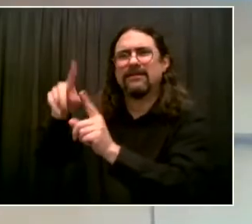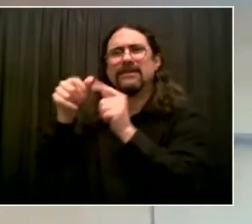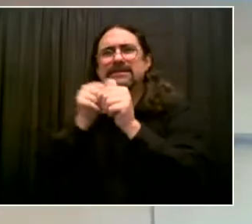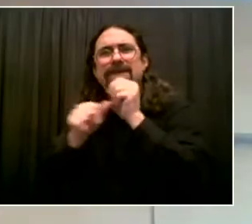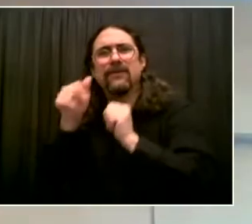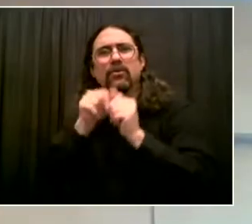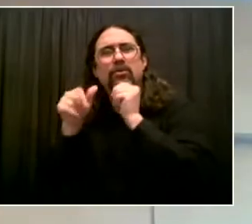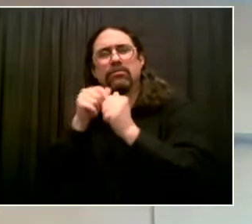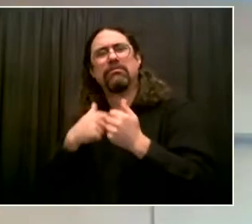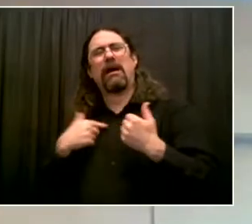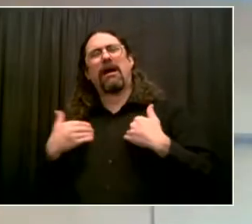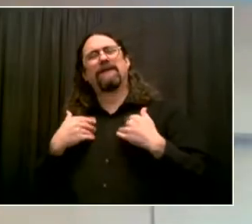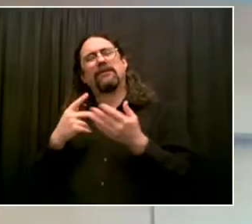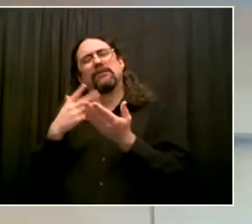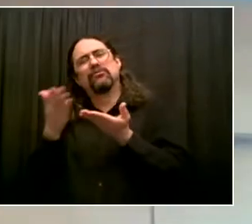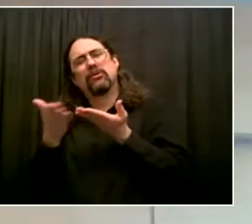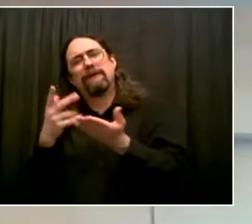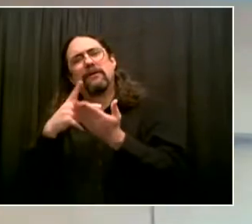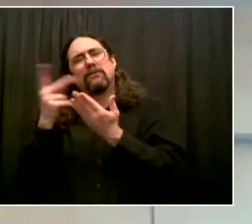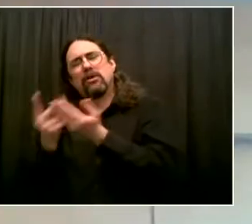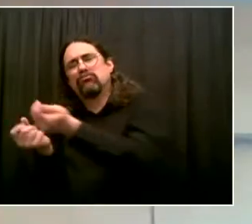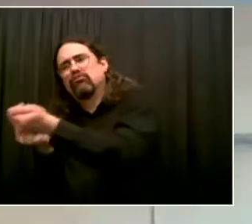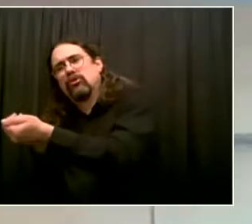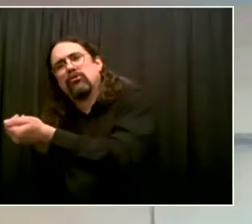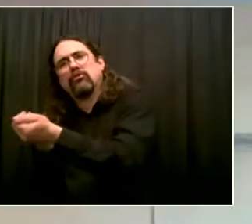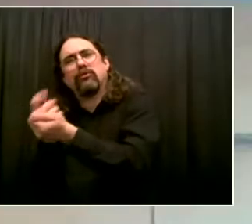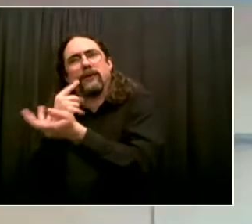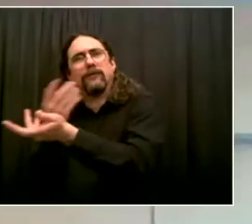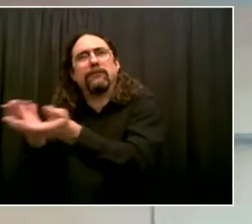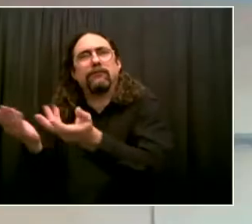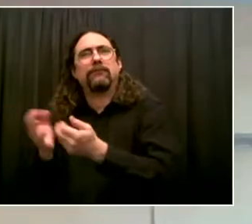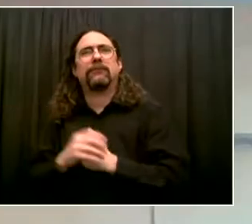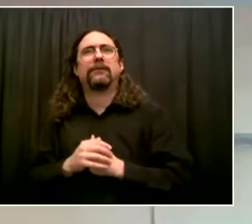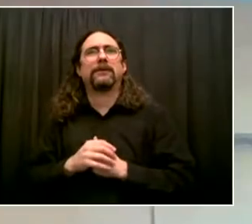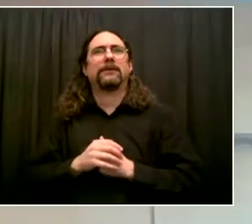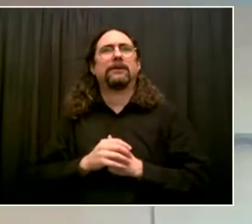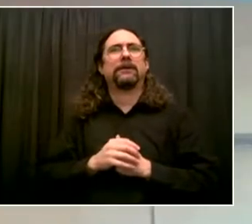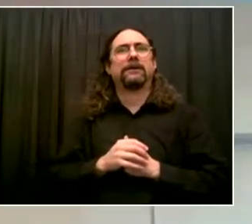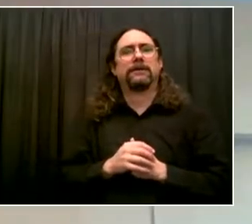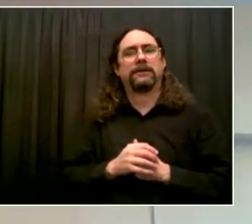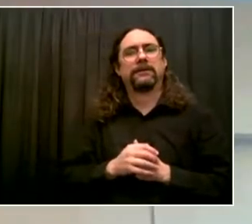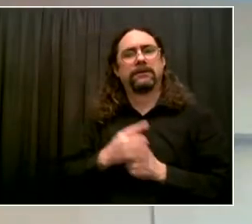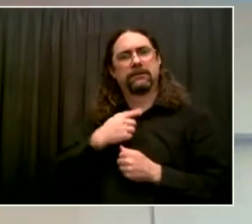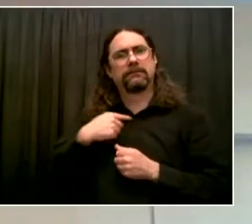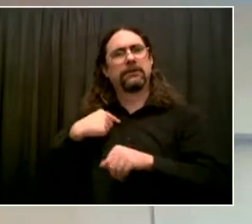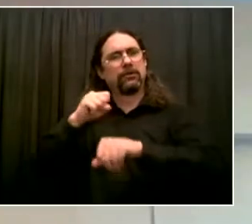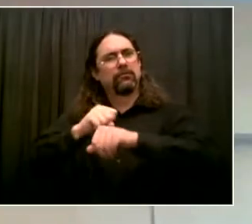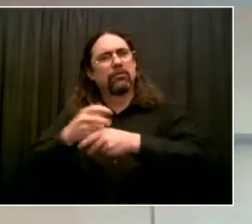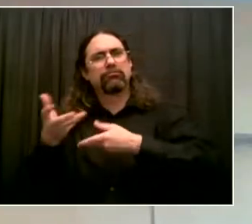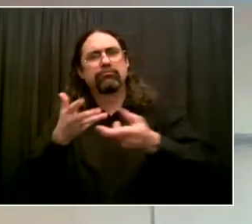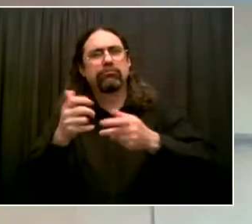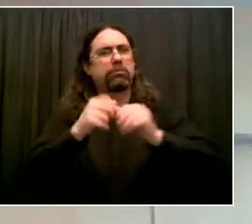DO NOT NEED TO HAVE AN ARREST